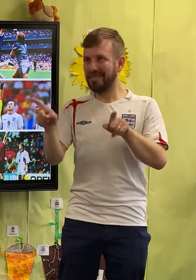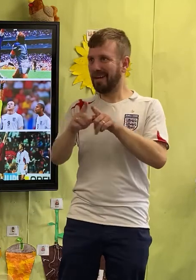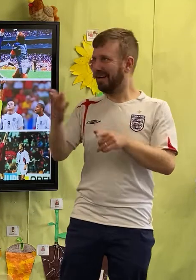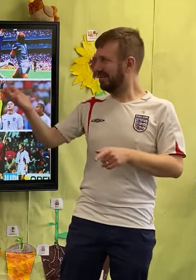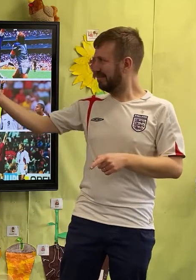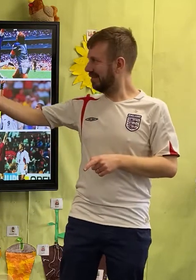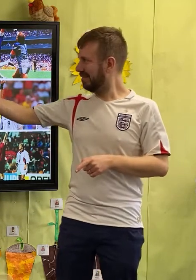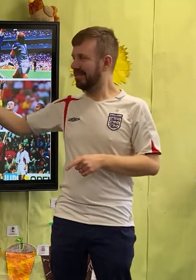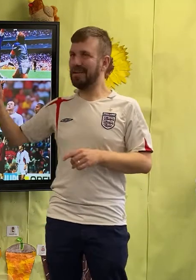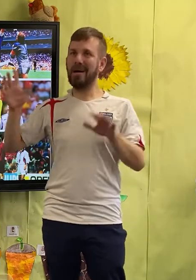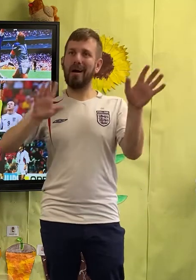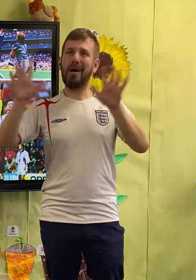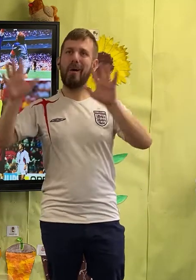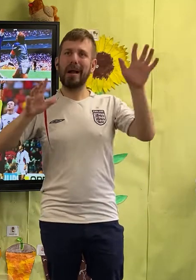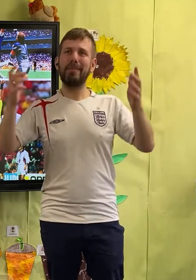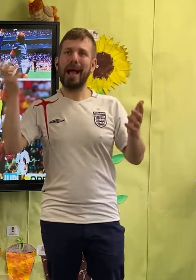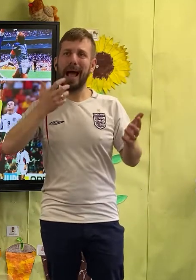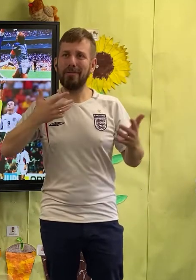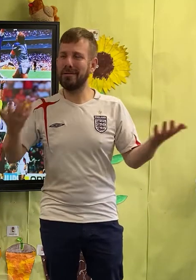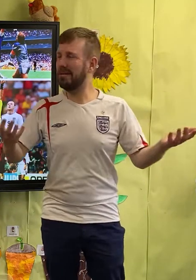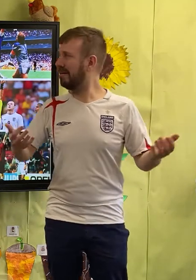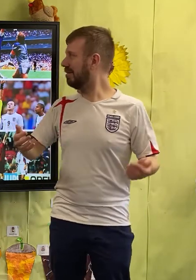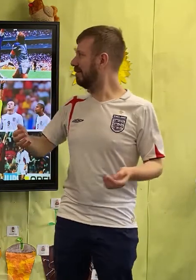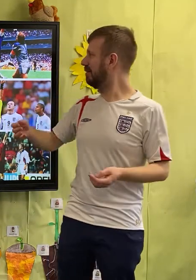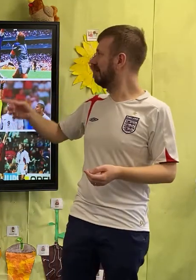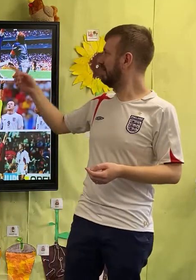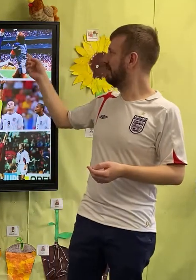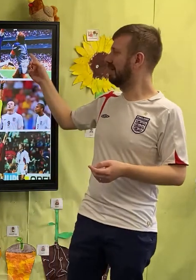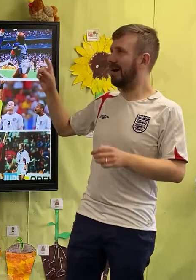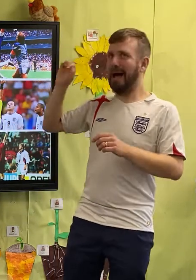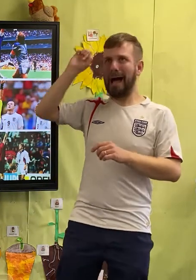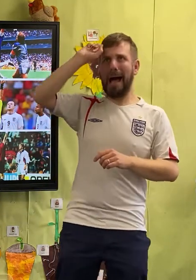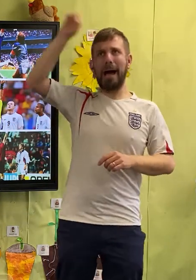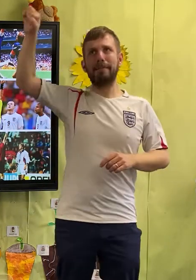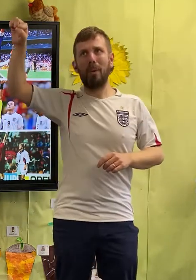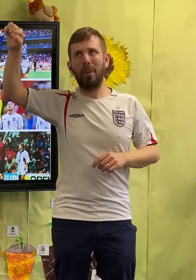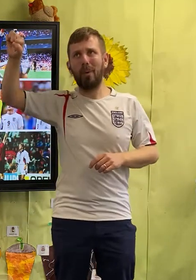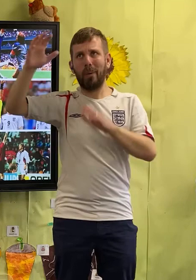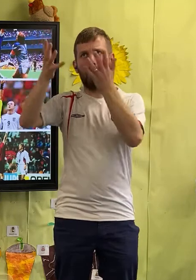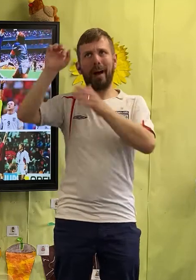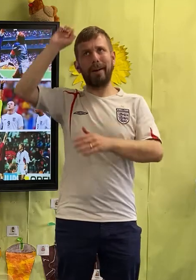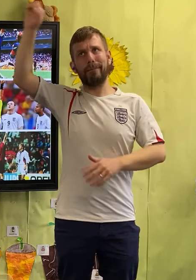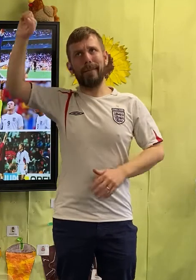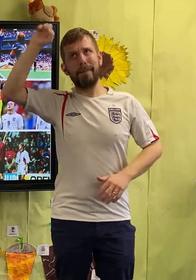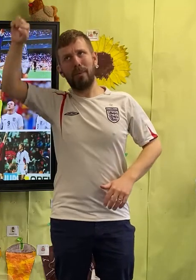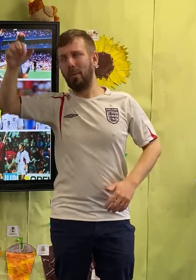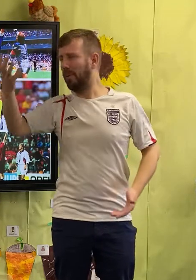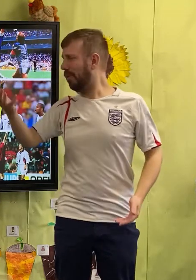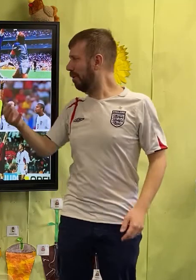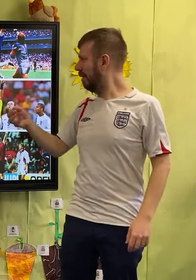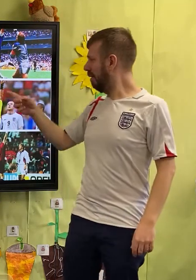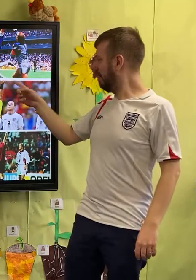There's been lots of incidents that have took place like the goalkeeper and handball